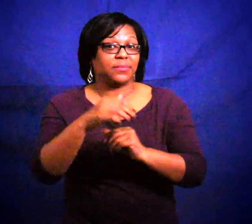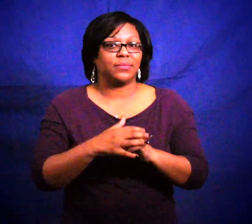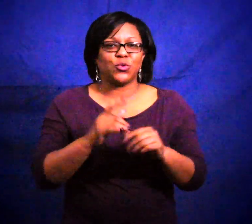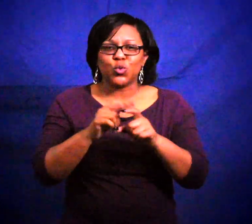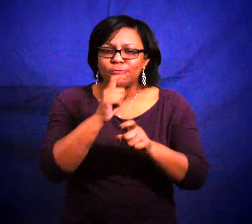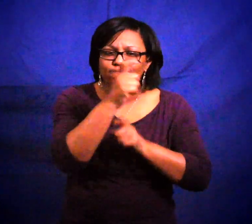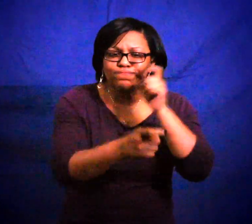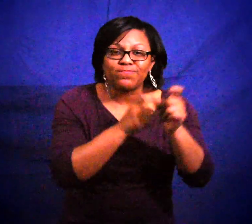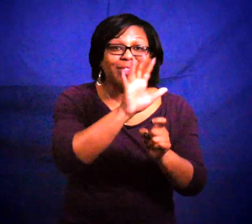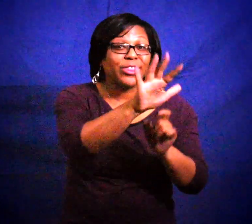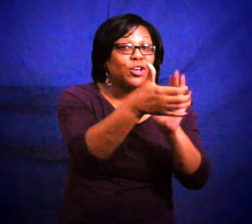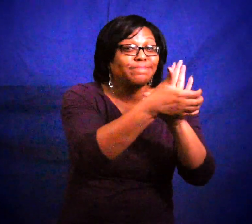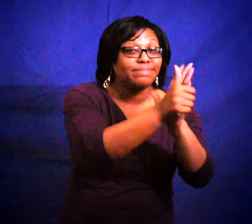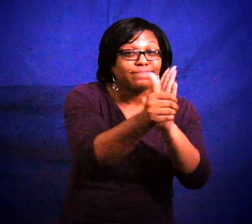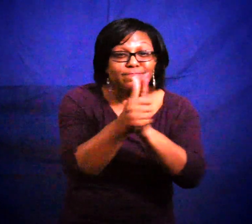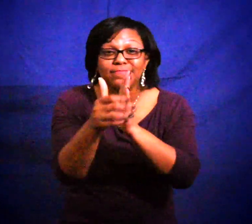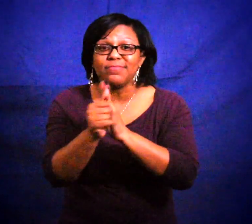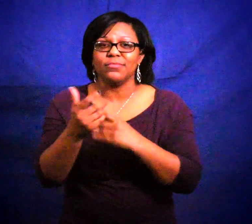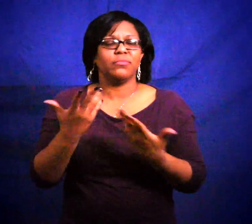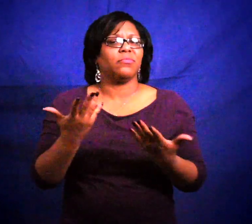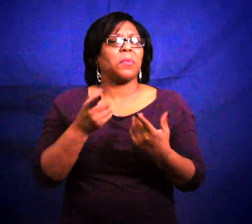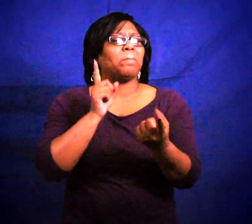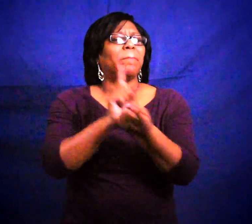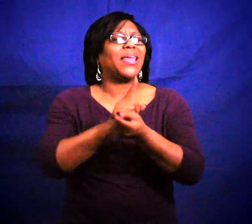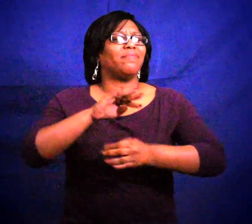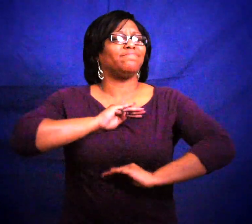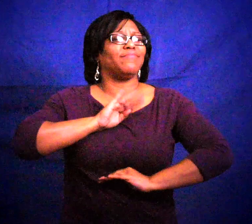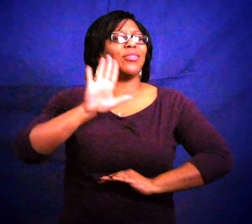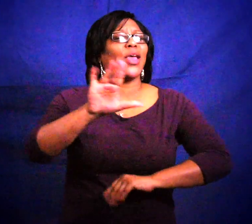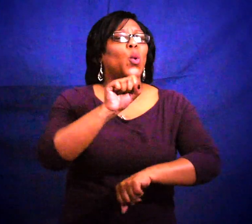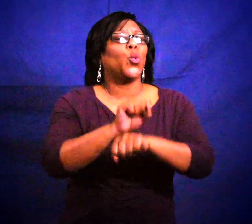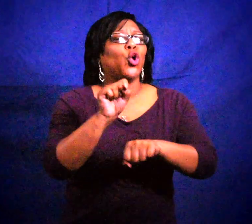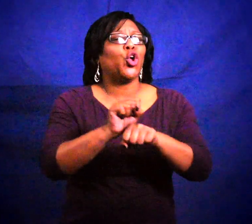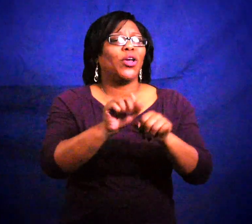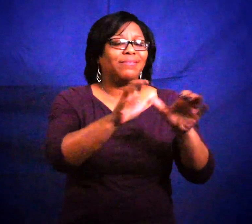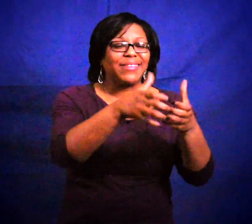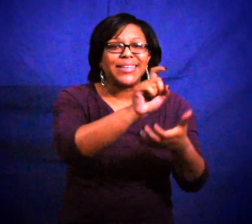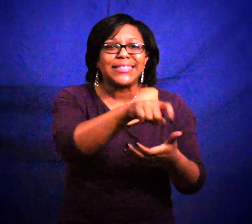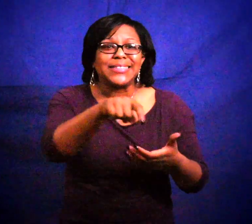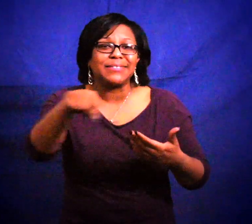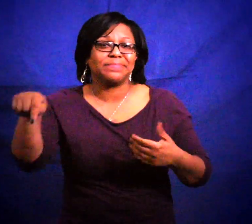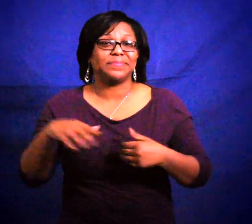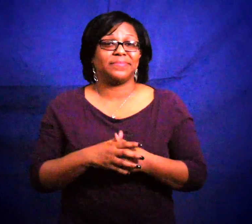to contribute their talents and meet workforce needs.